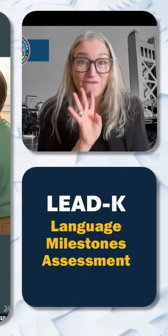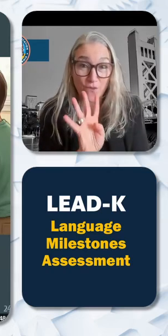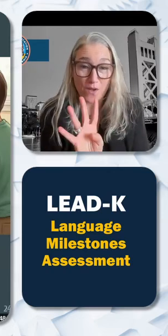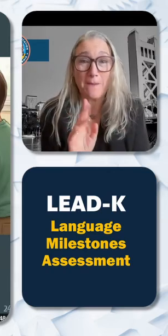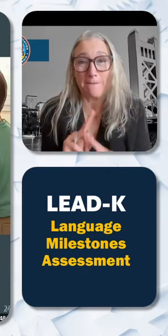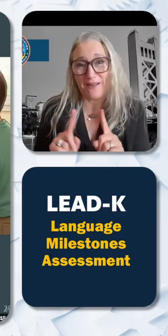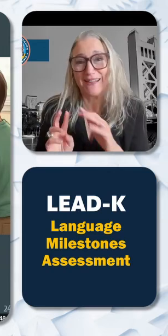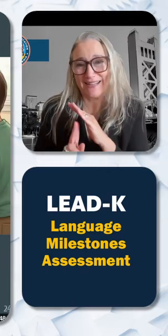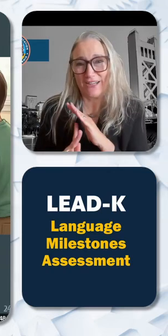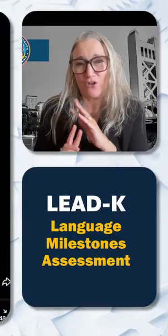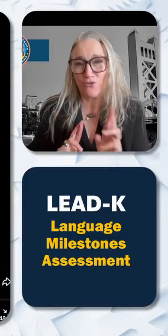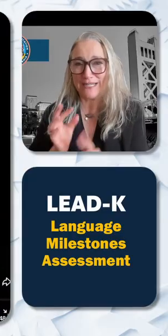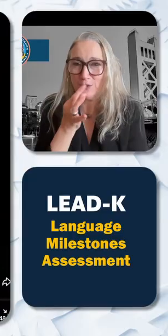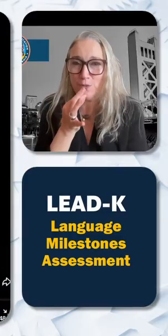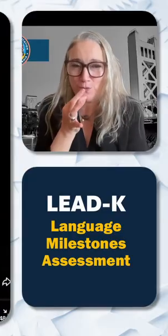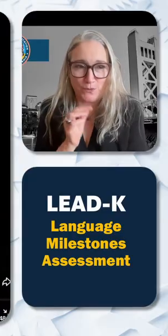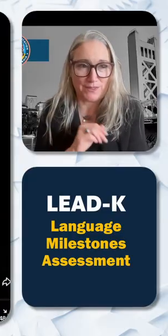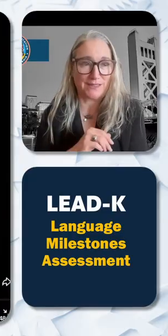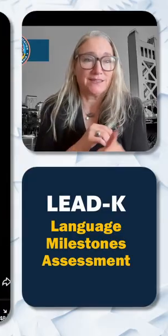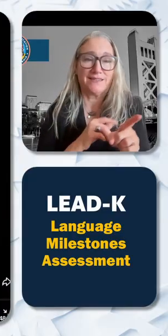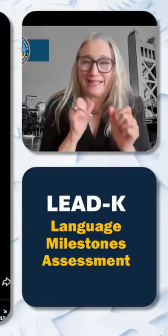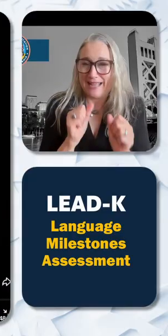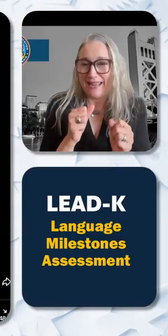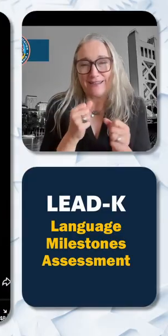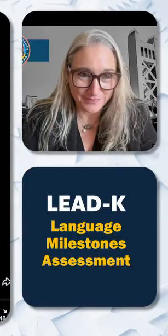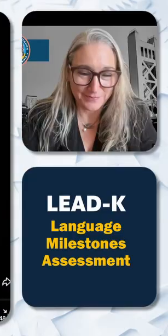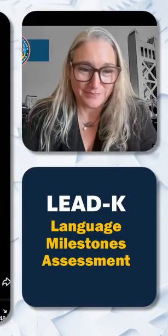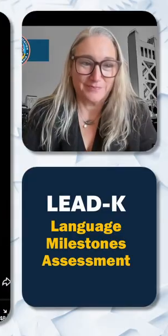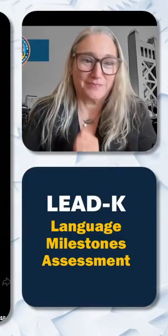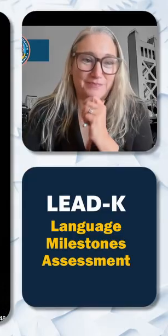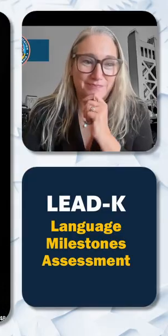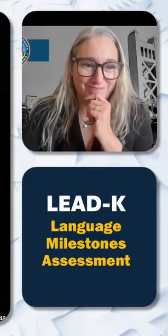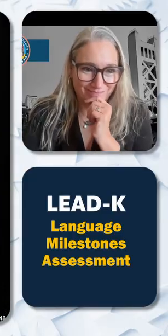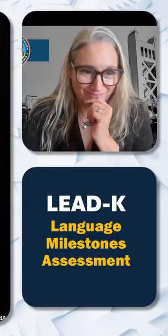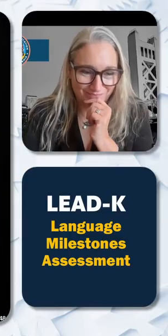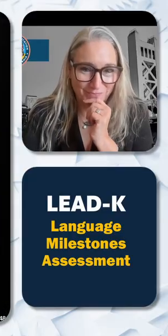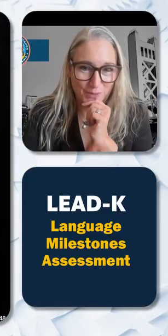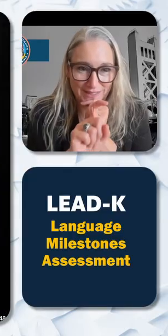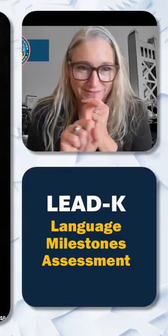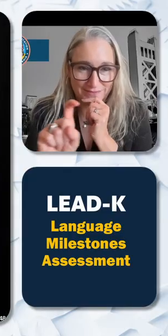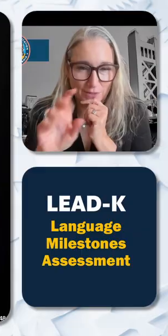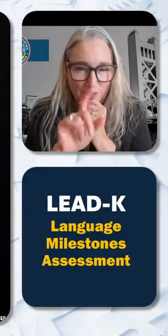the students in the video I've shown They are kindergarten ready, or they will be kindergarten ready. They can express thoughts about the past, present, and future. They already have an extensive vocabulary. And they can have pretty long conversations with you. If you could click the Kindergarten Ready Students video.